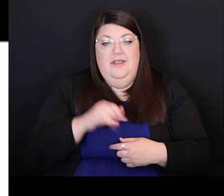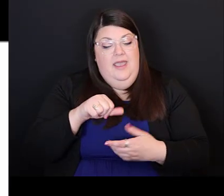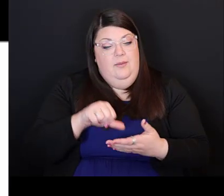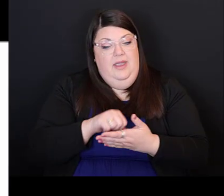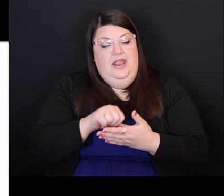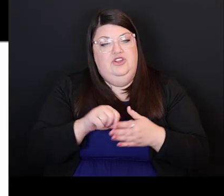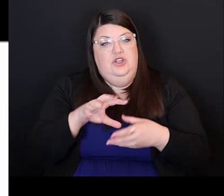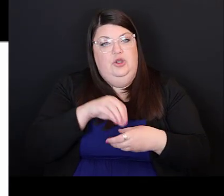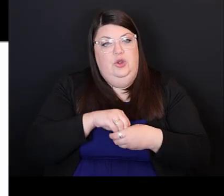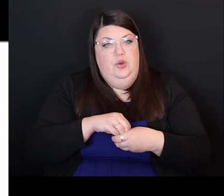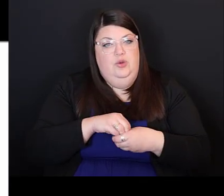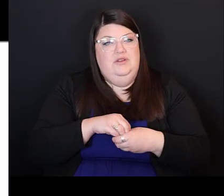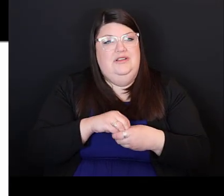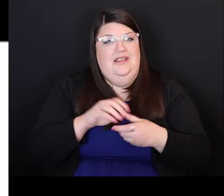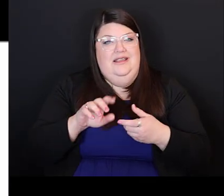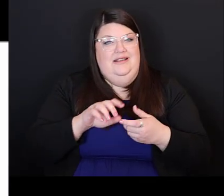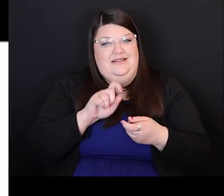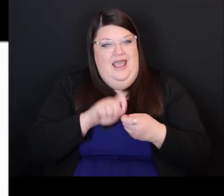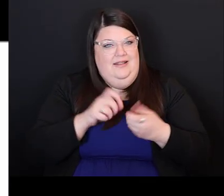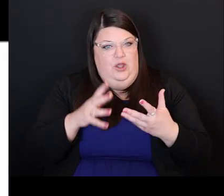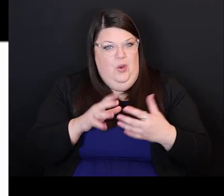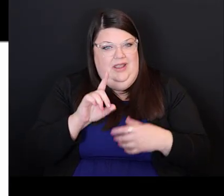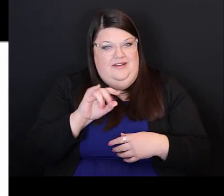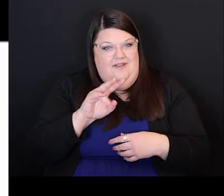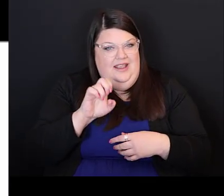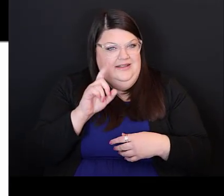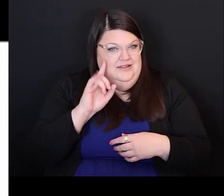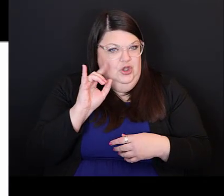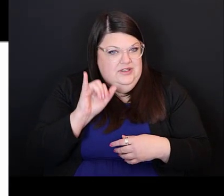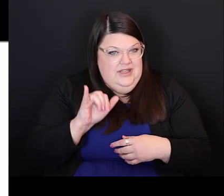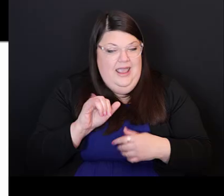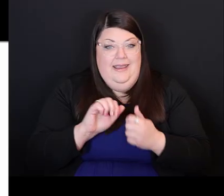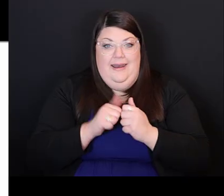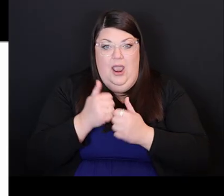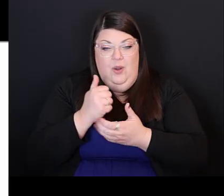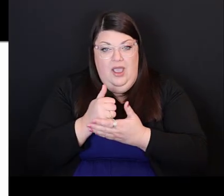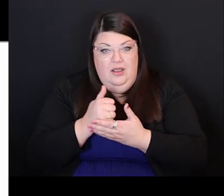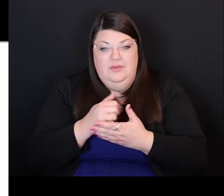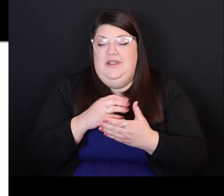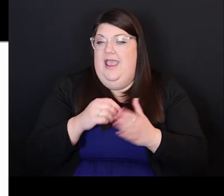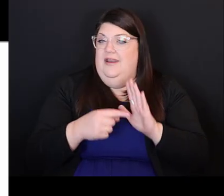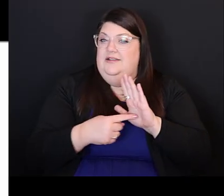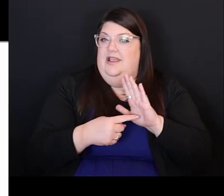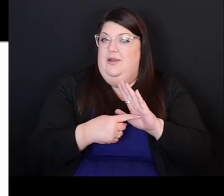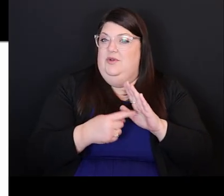That page also includes information about what is that device, exactly how it helps,